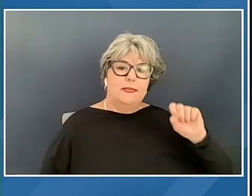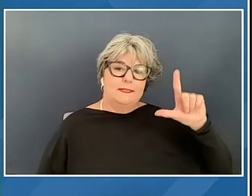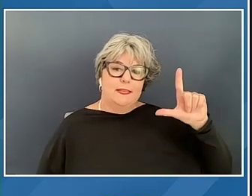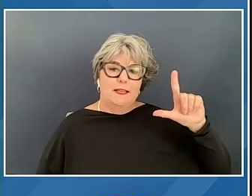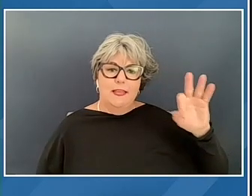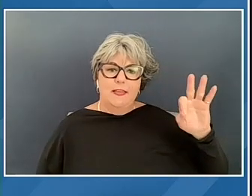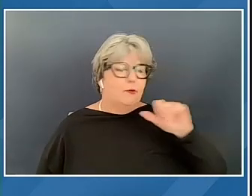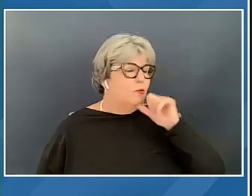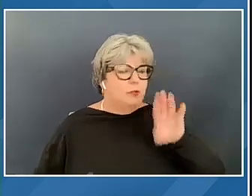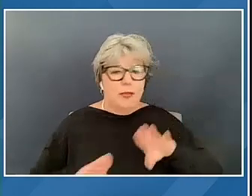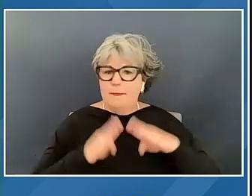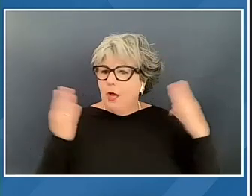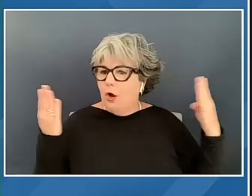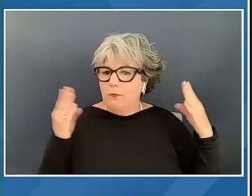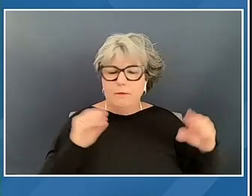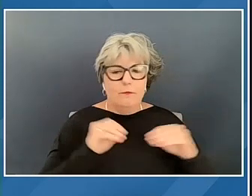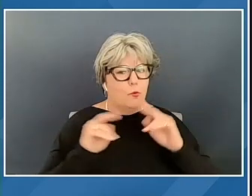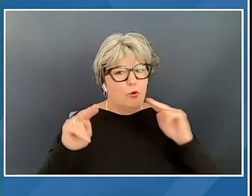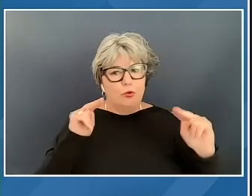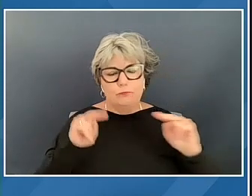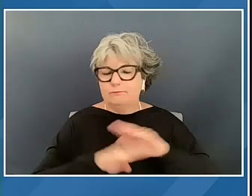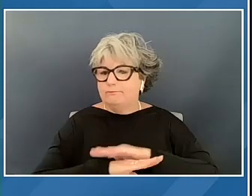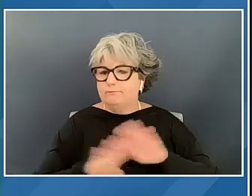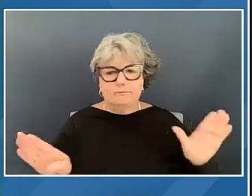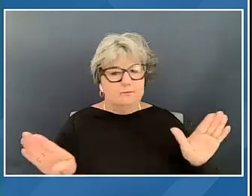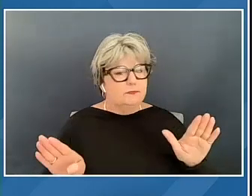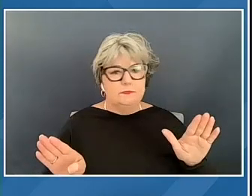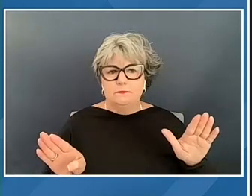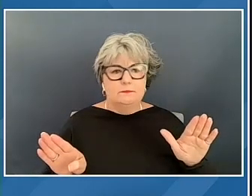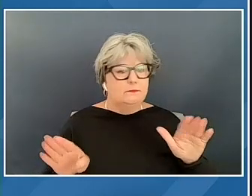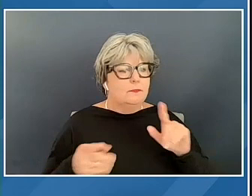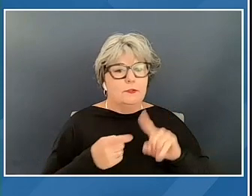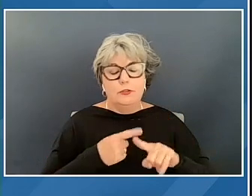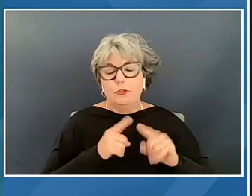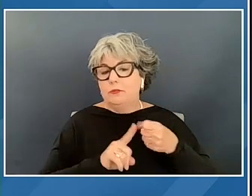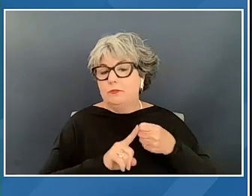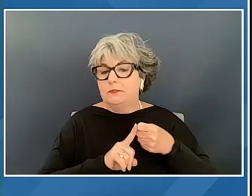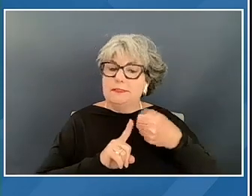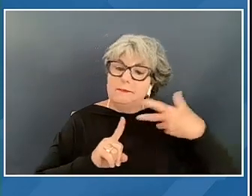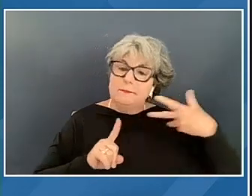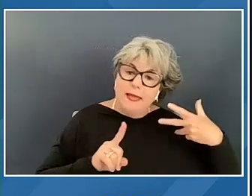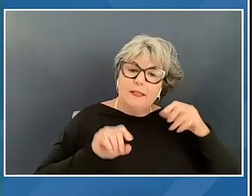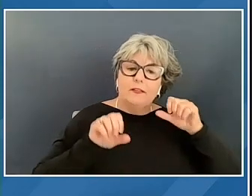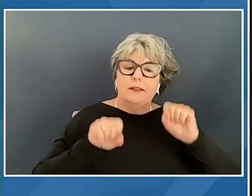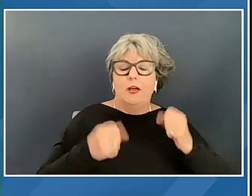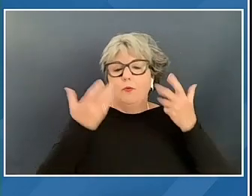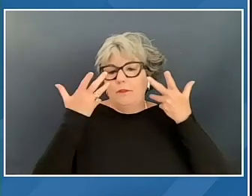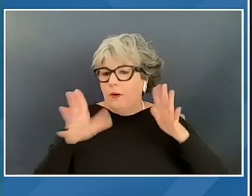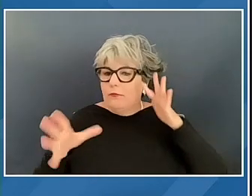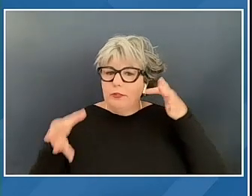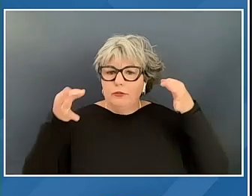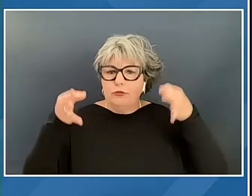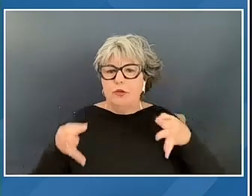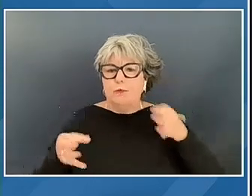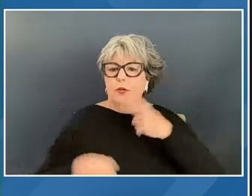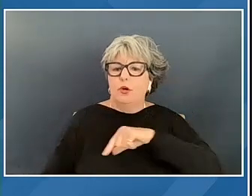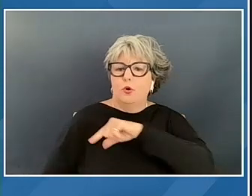additional negotiations to expand on the ways that we have already determined qualifying employers.